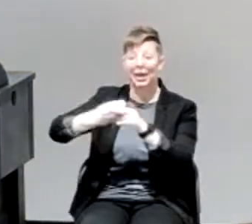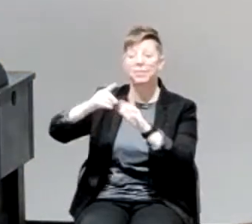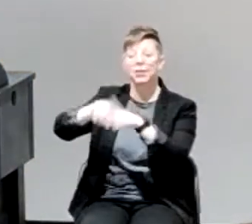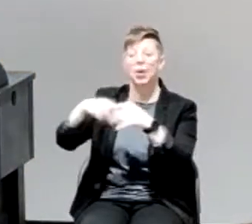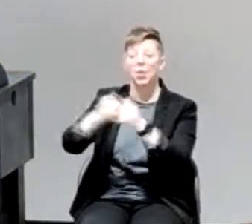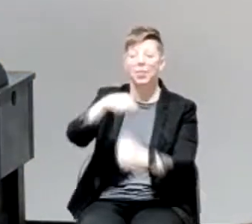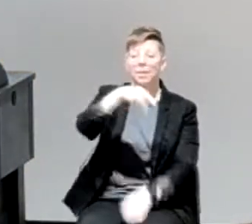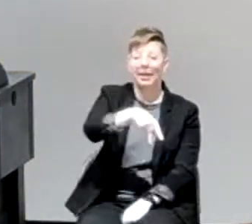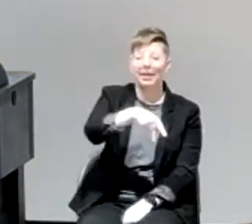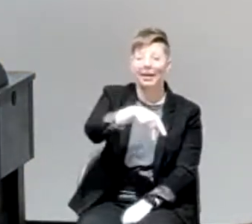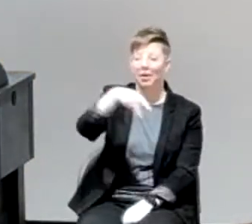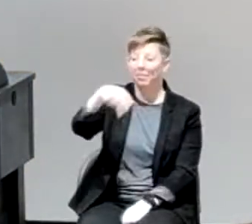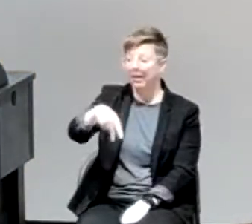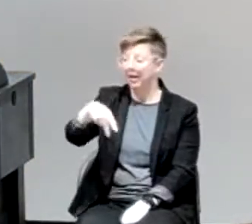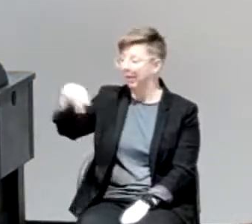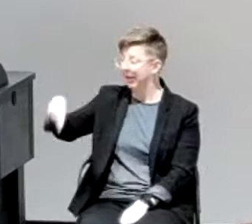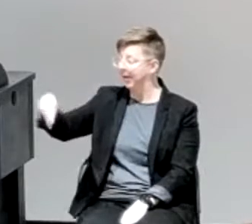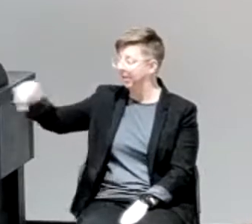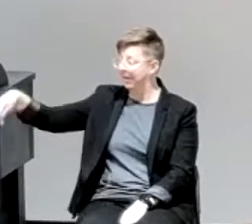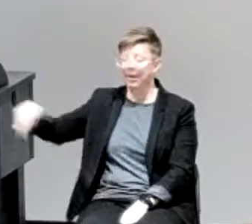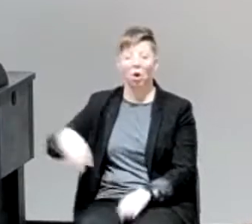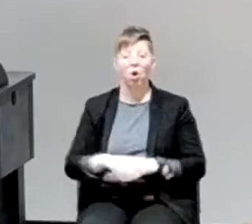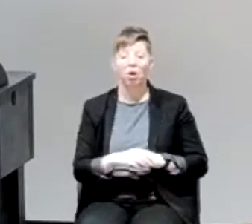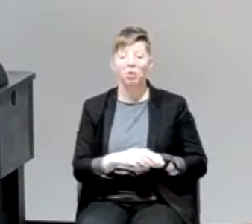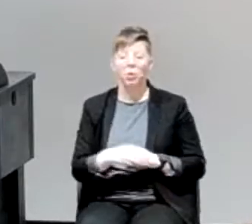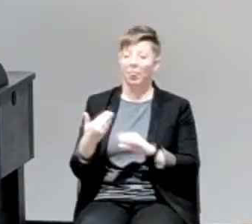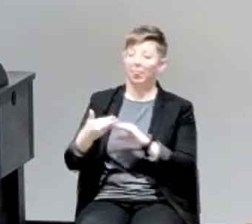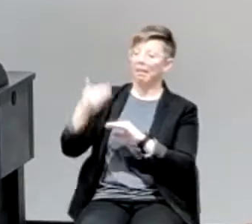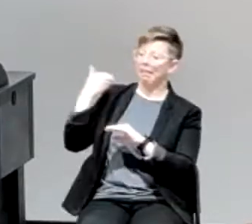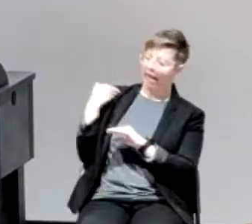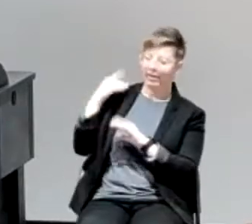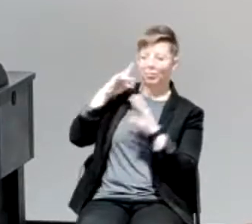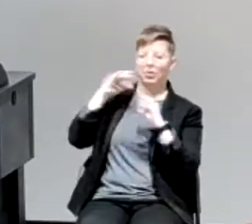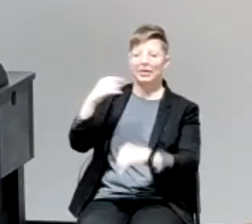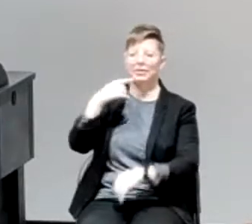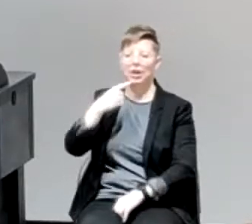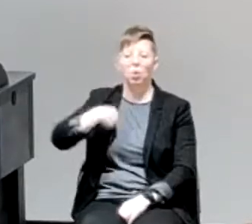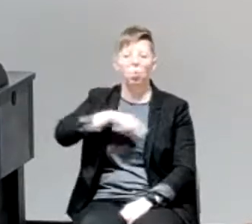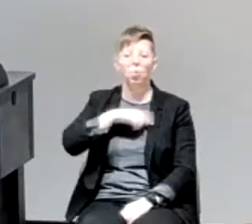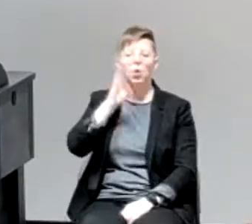cushions because you've got a great run with Presidents whose last runs begin